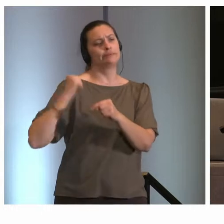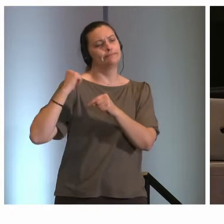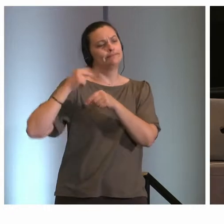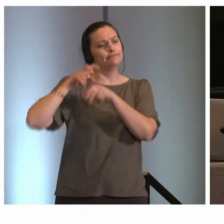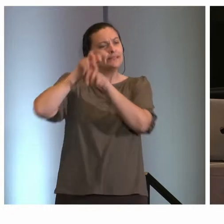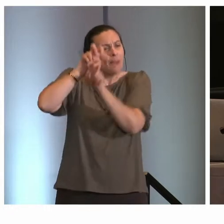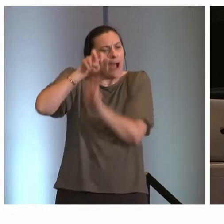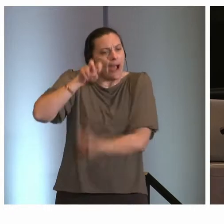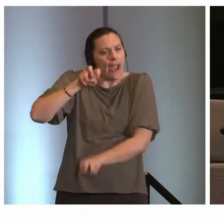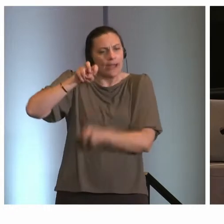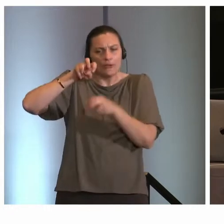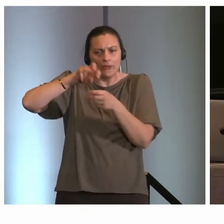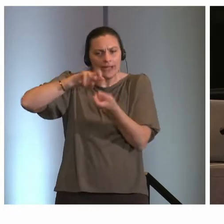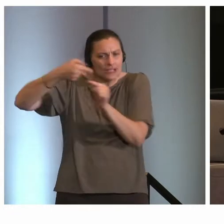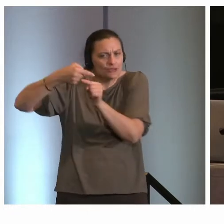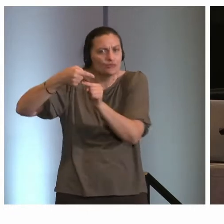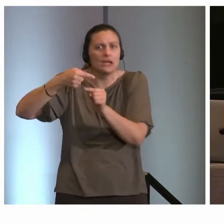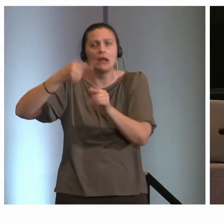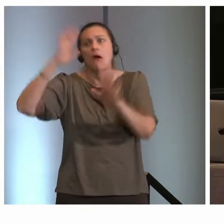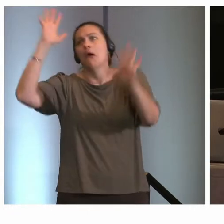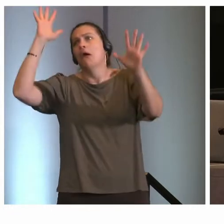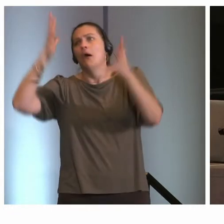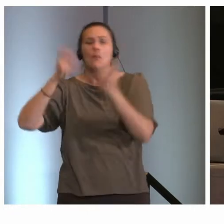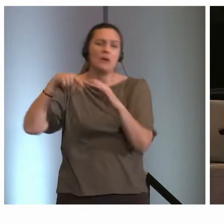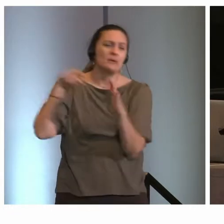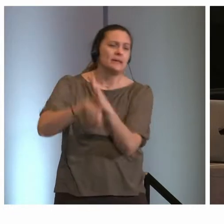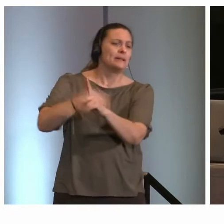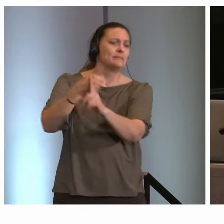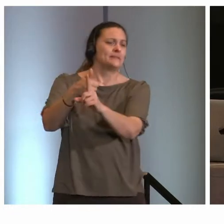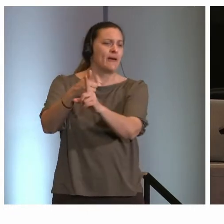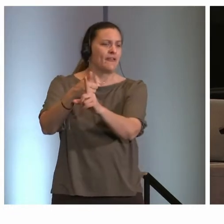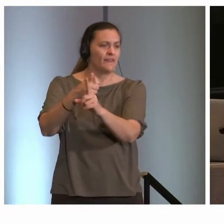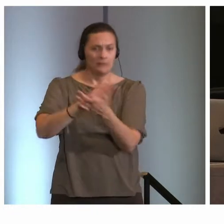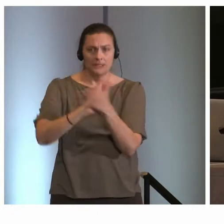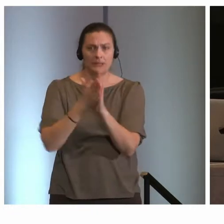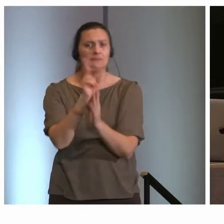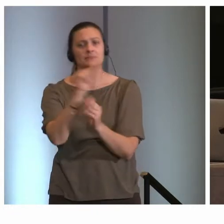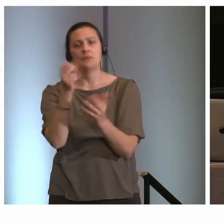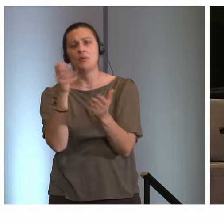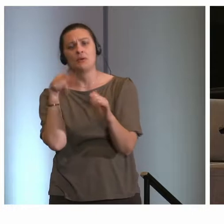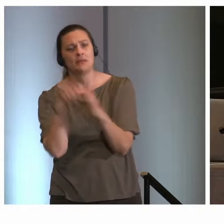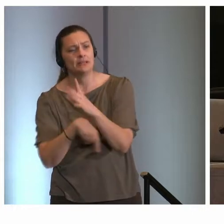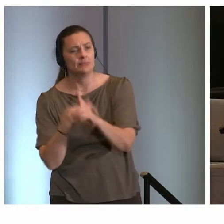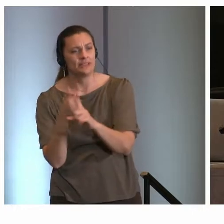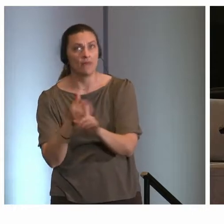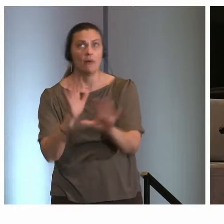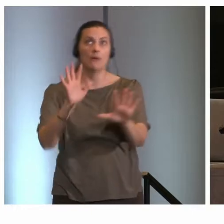injury and, of course, he wants to kill himself.